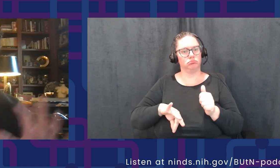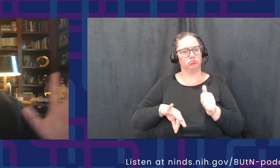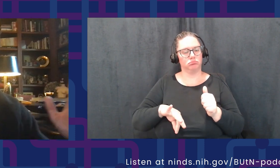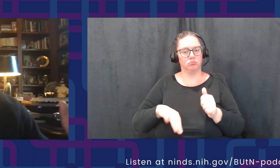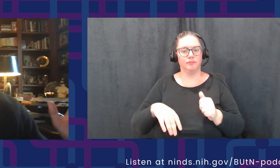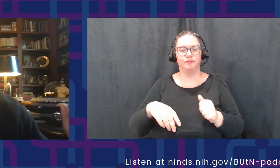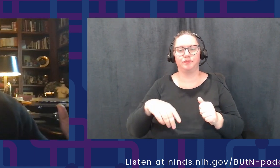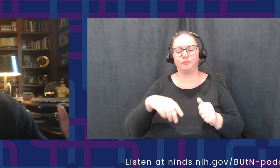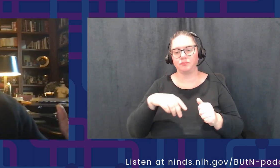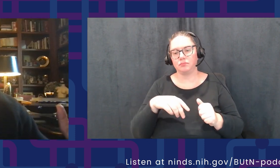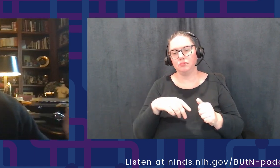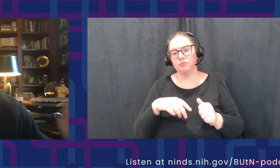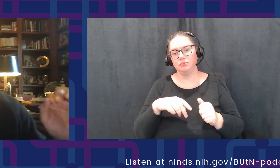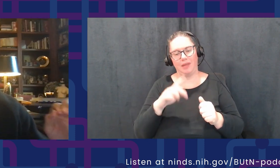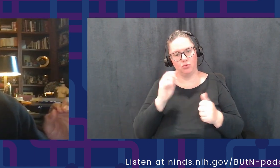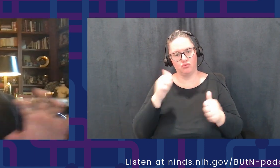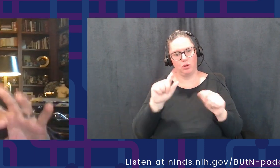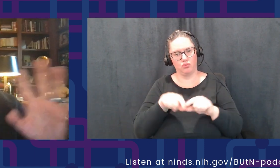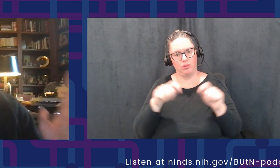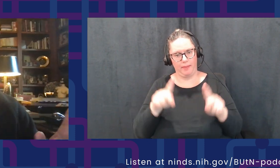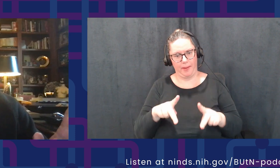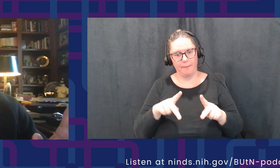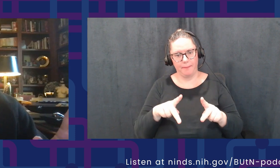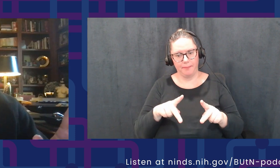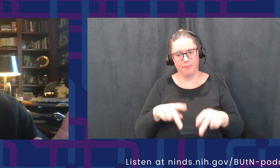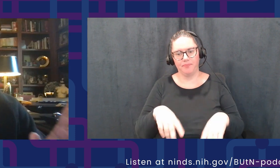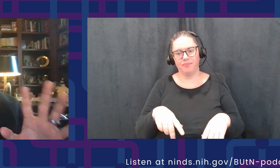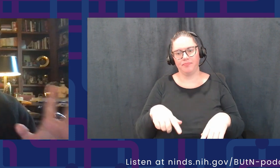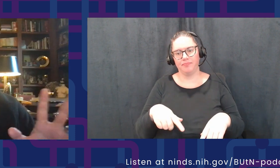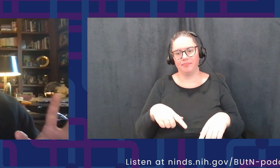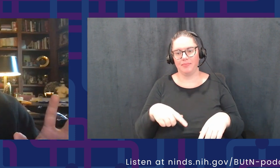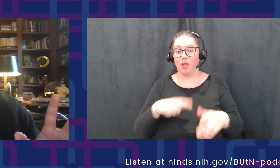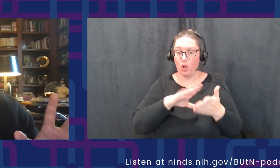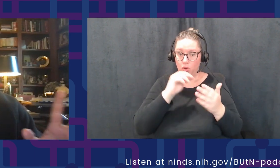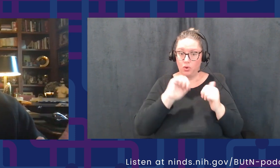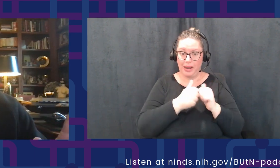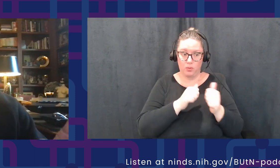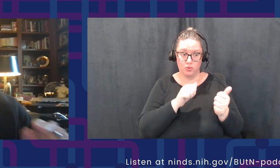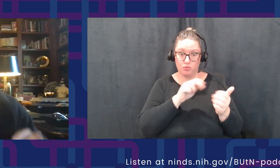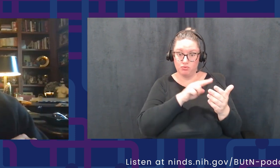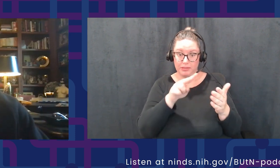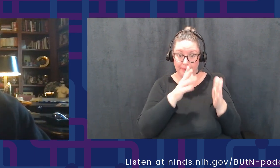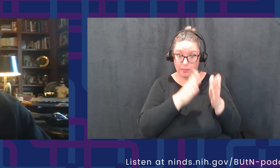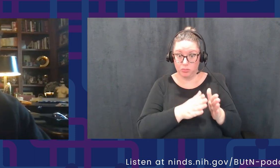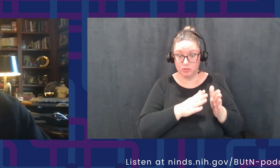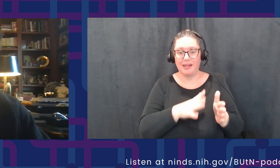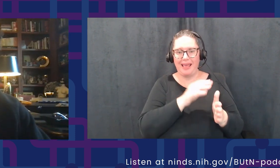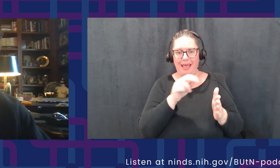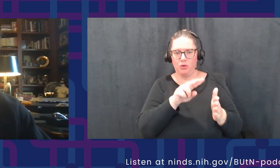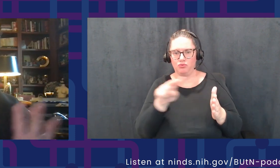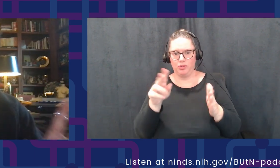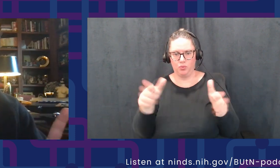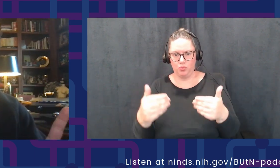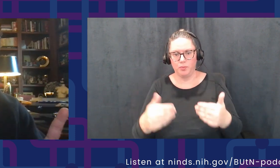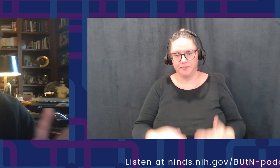And they may be big things and always try to wrap it up. And like I said before, at the beginning, learn how to read the person as well as the room.